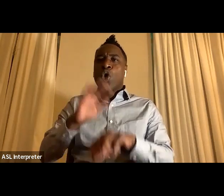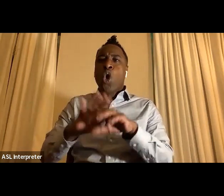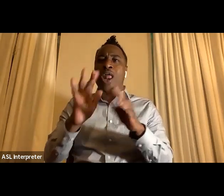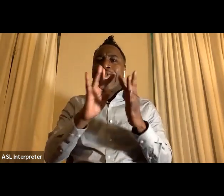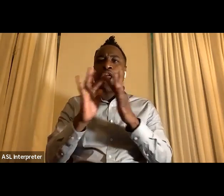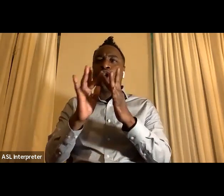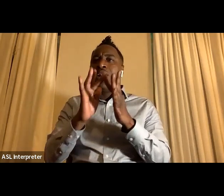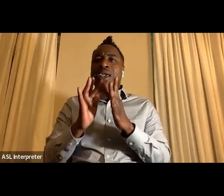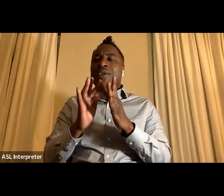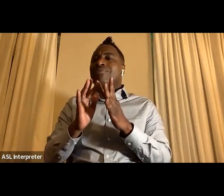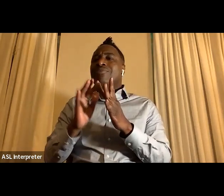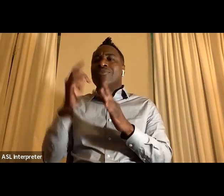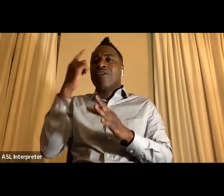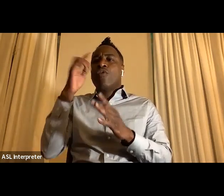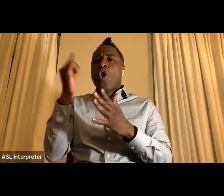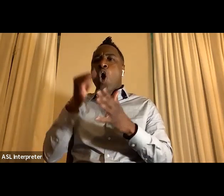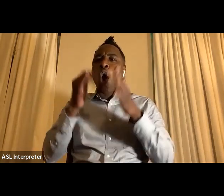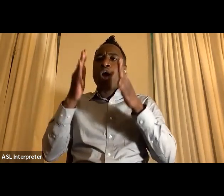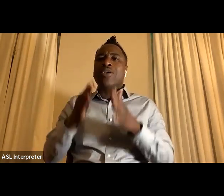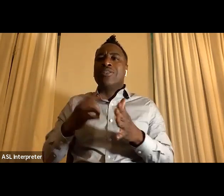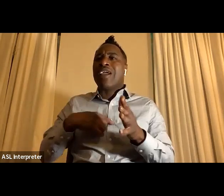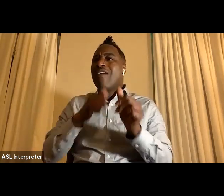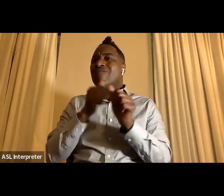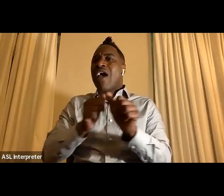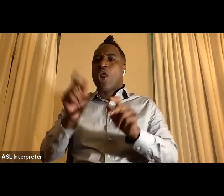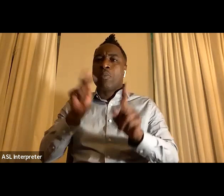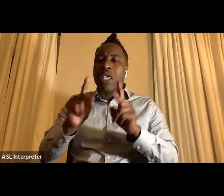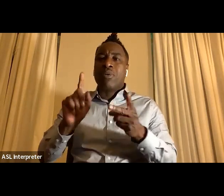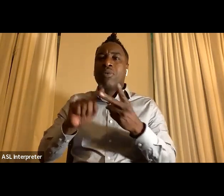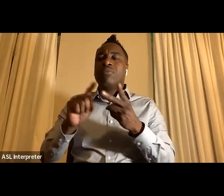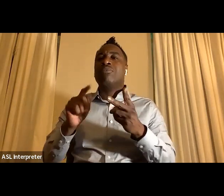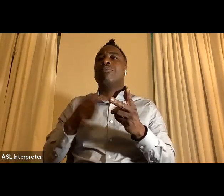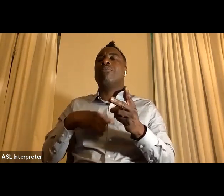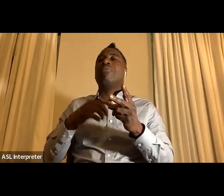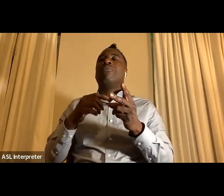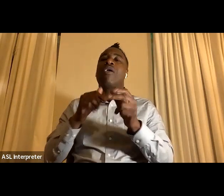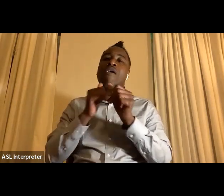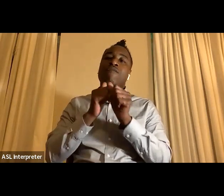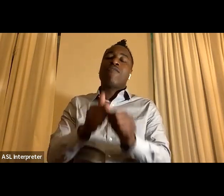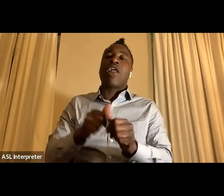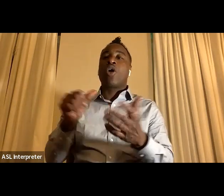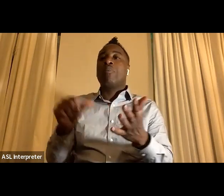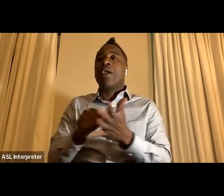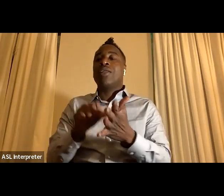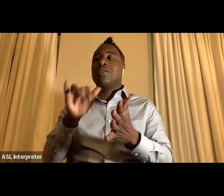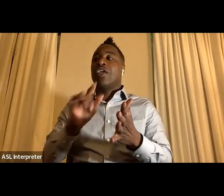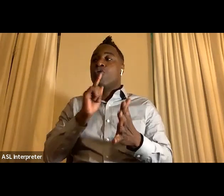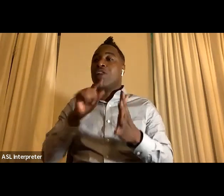I follow pages that highlight people and then follow people.